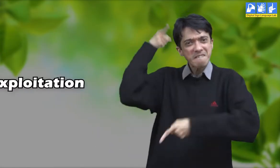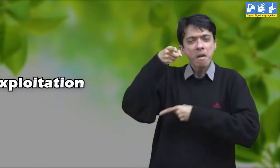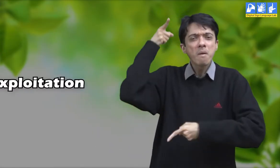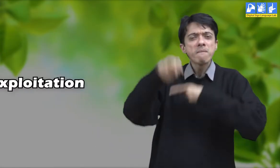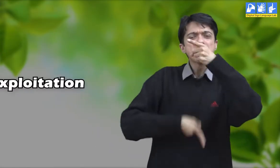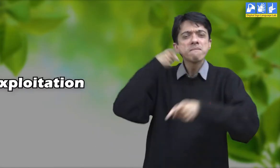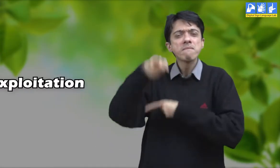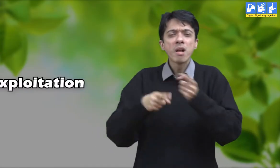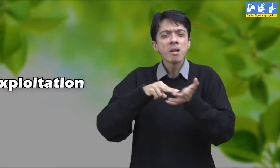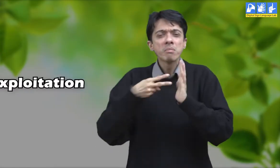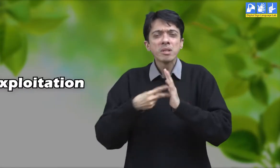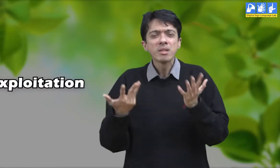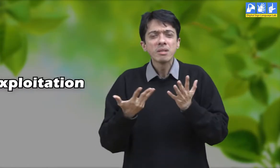Exploitation